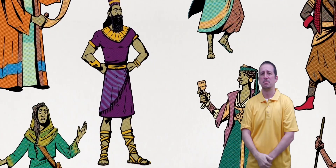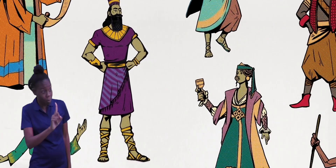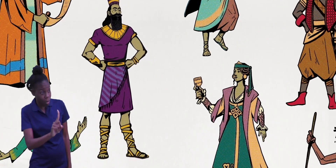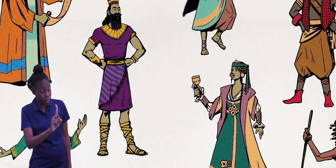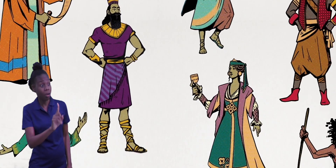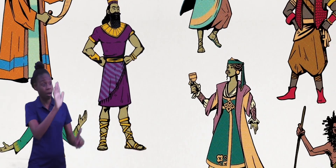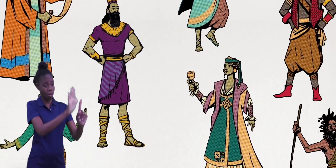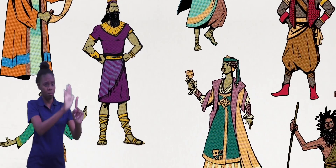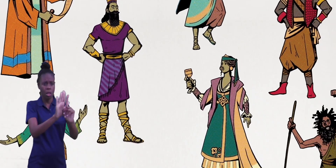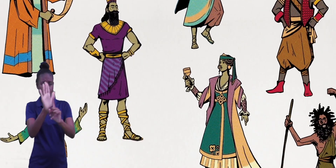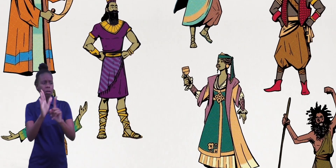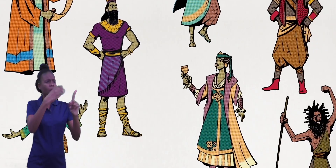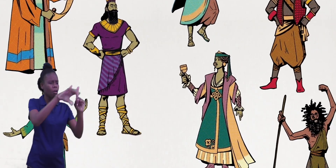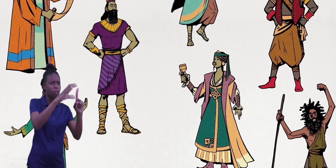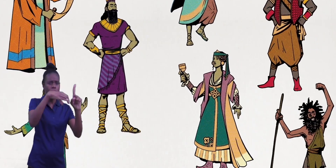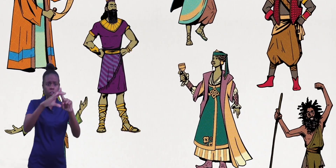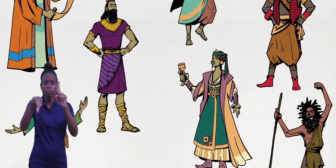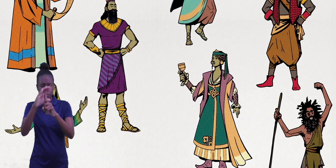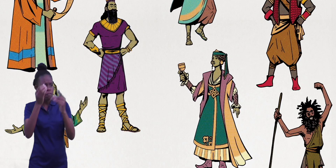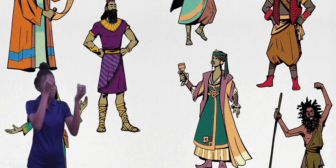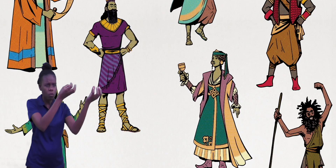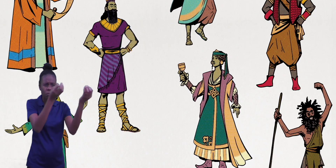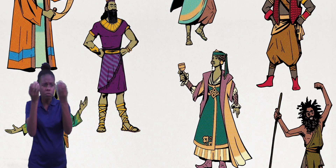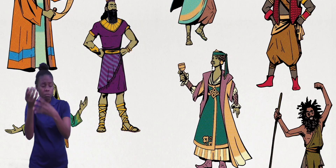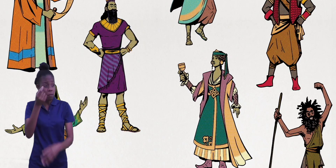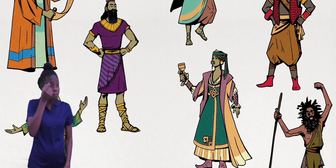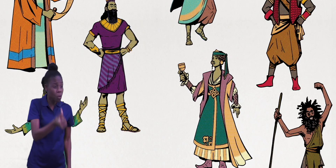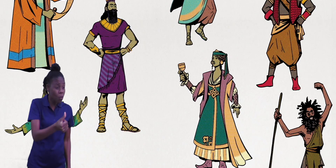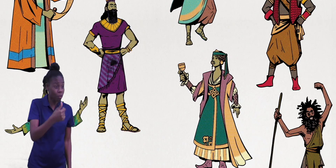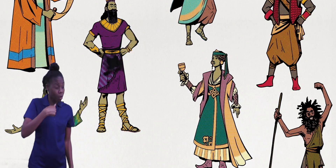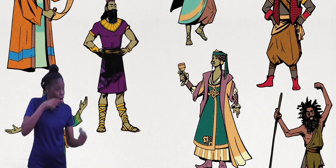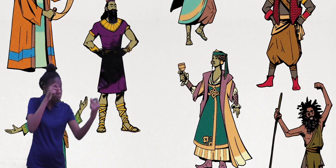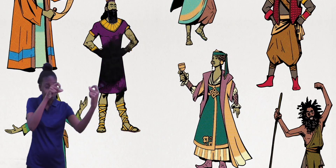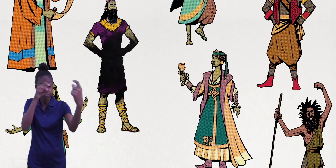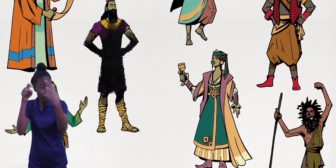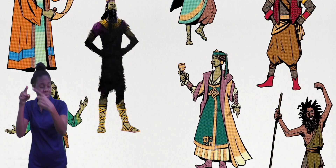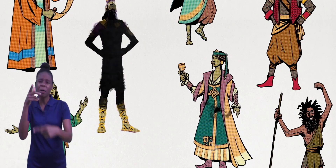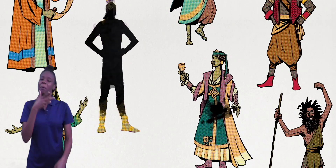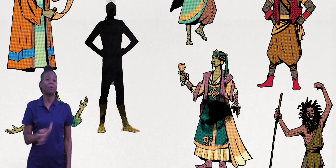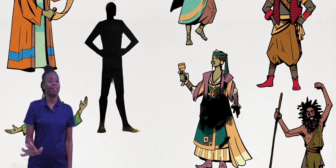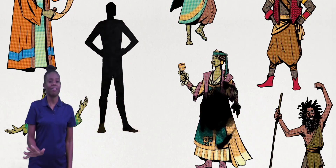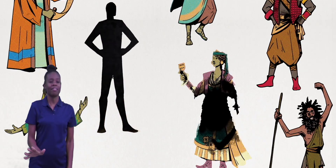Jon: The thing about characters in the Bible is that they can be hard to relate to. Often, there’s very little detail about them.